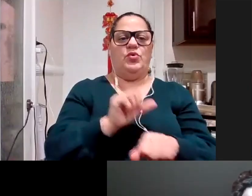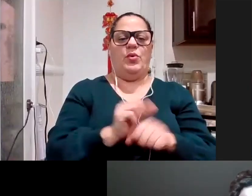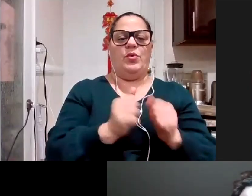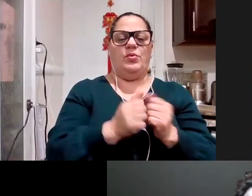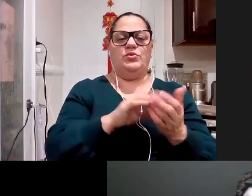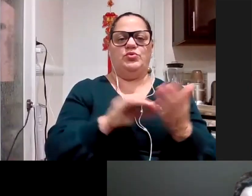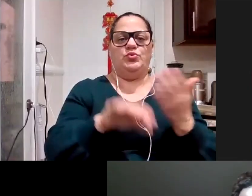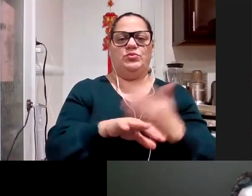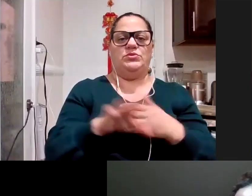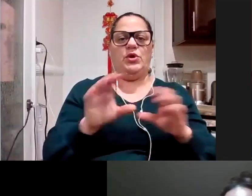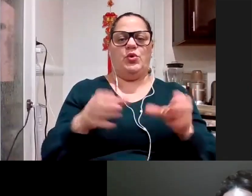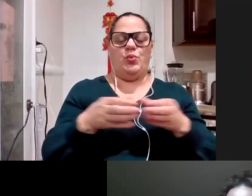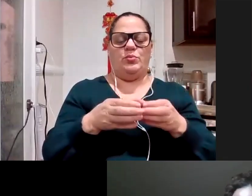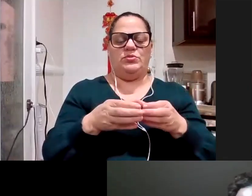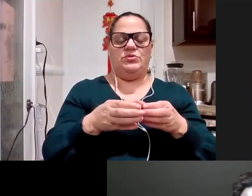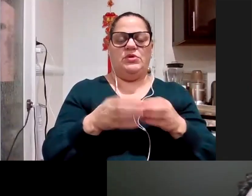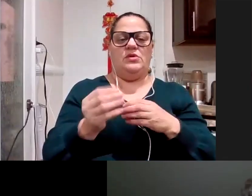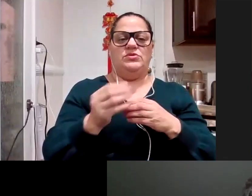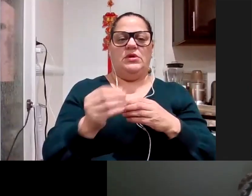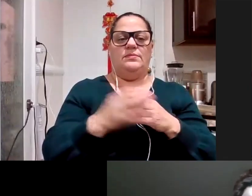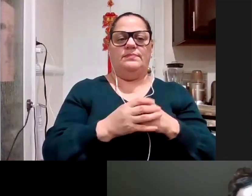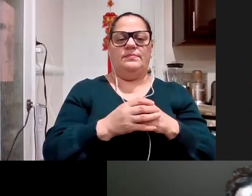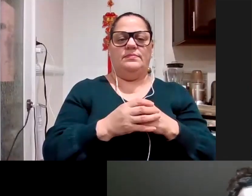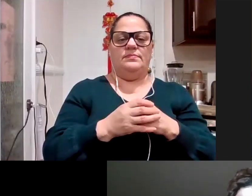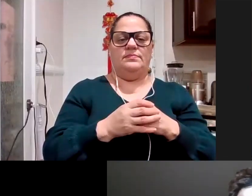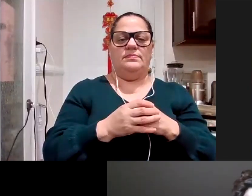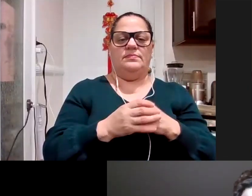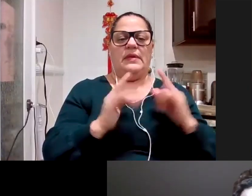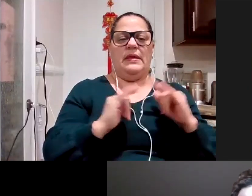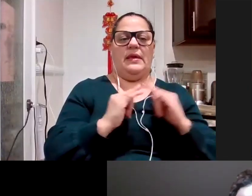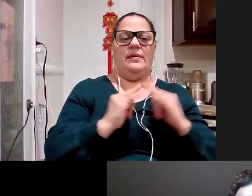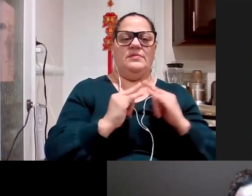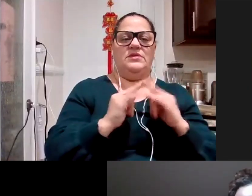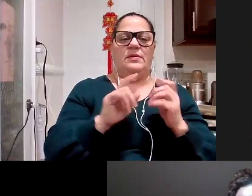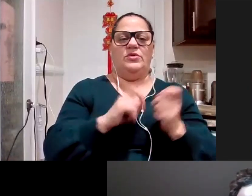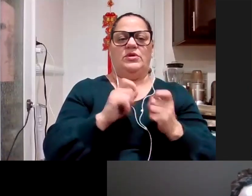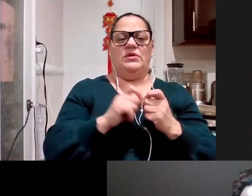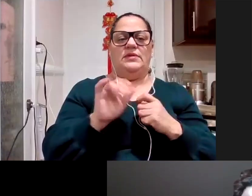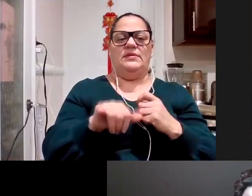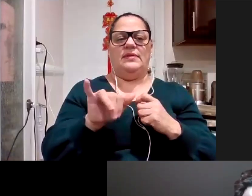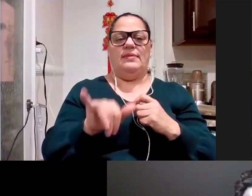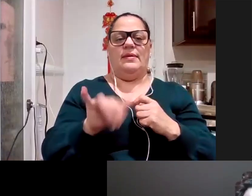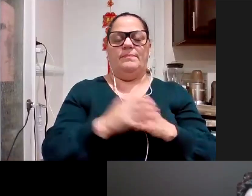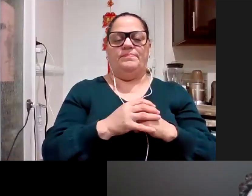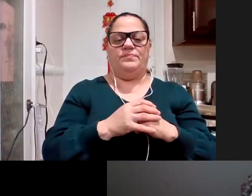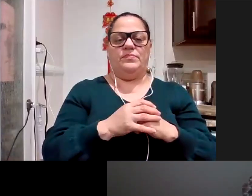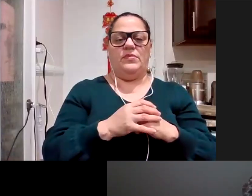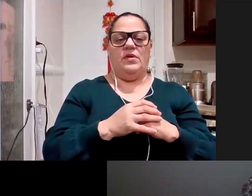and with groups outside like camps and certain things like that. Um and also uh Grover if you